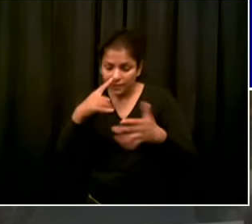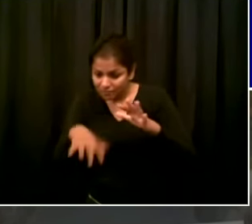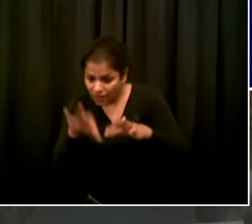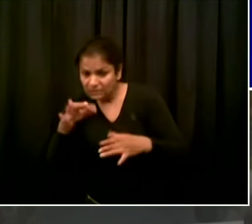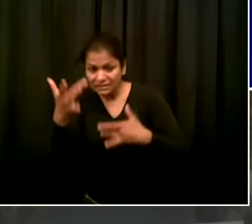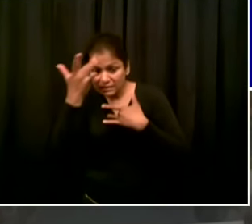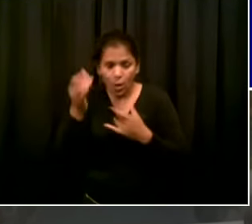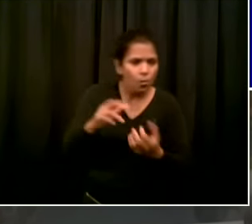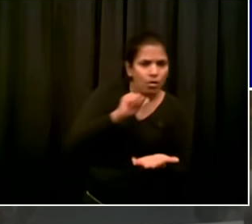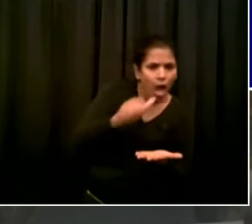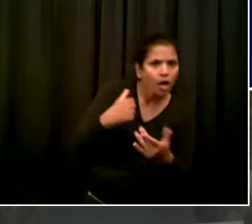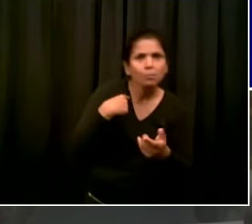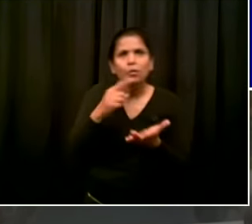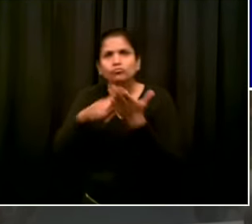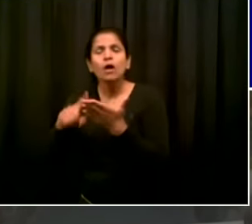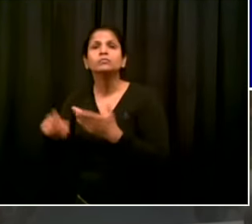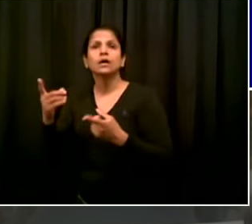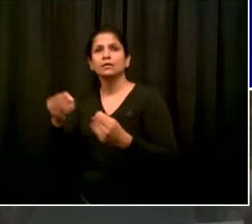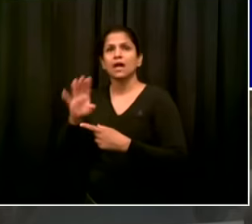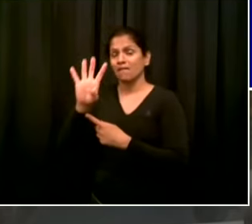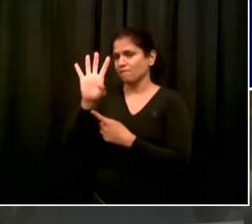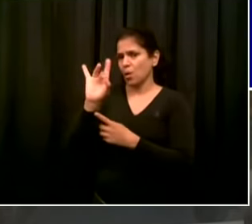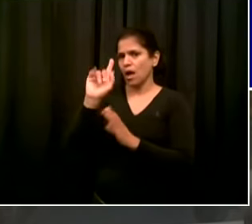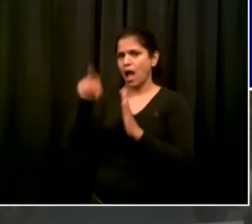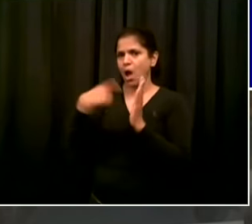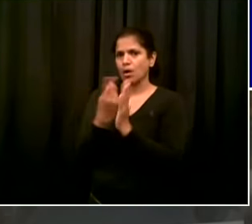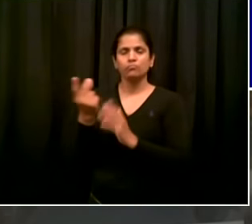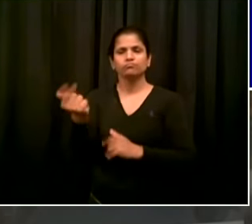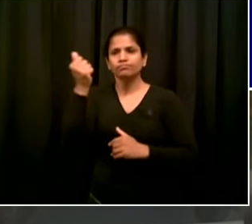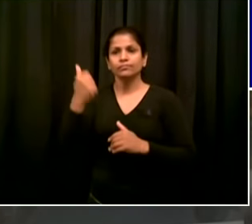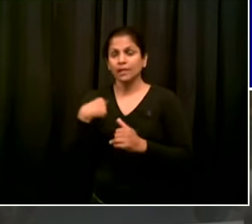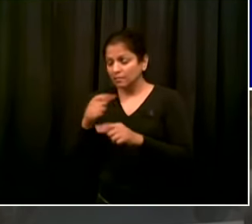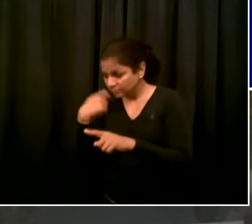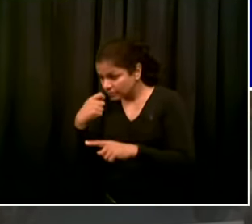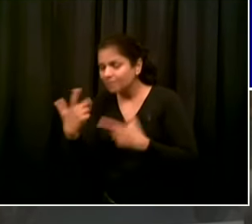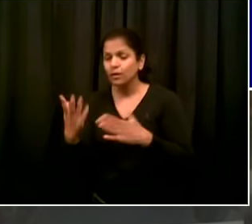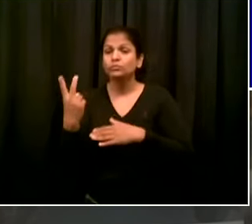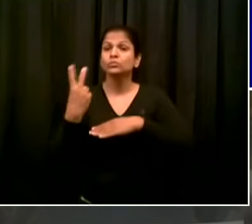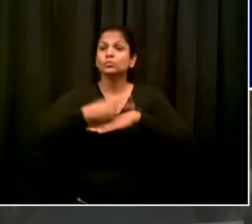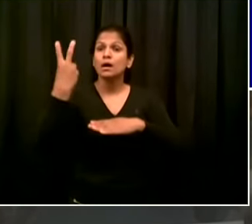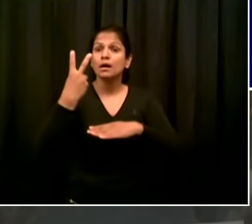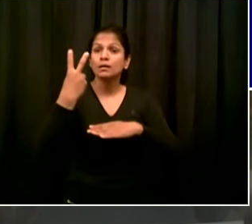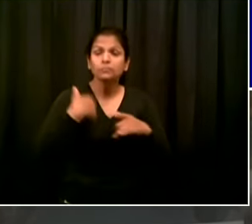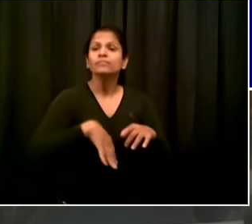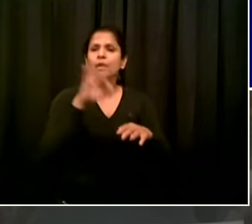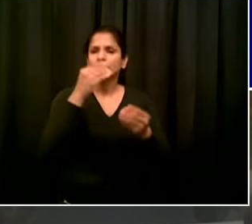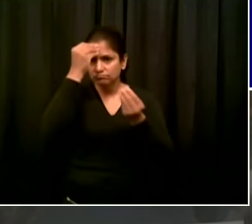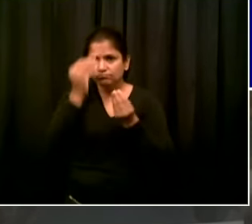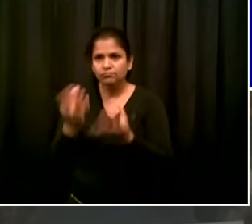NOT IN SOCHOL